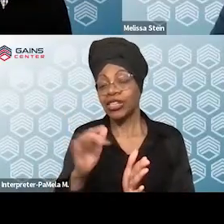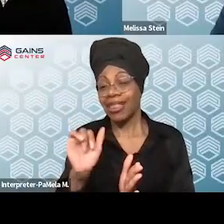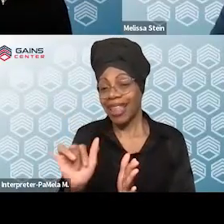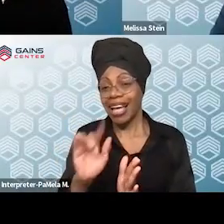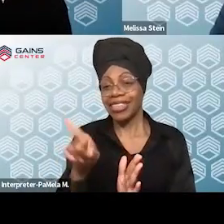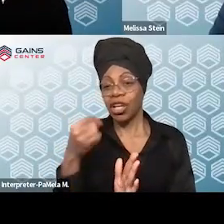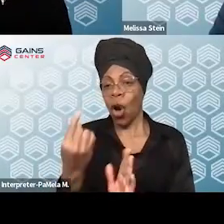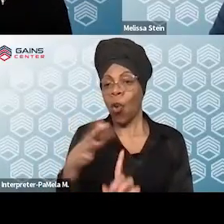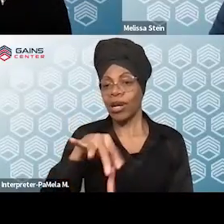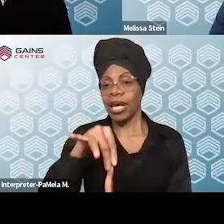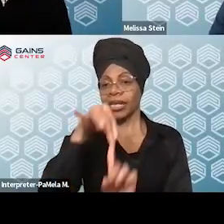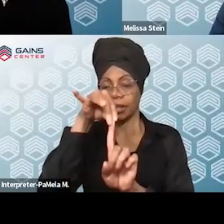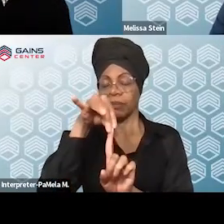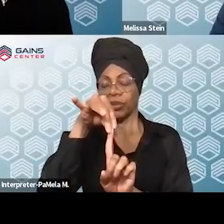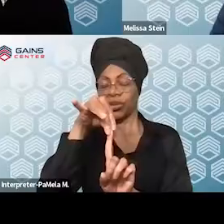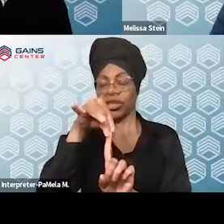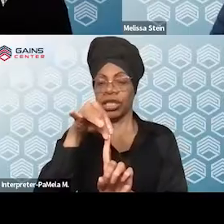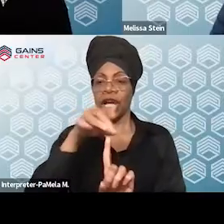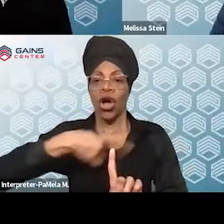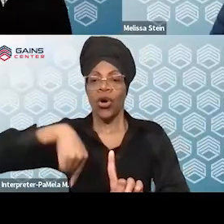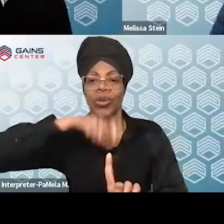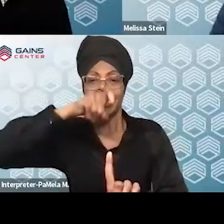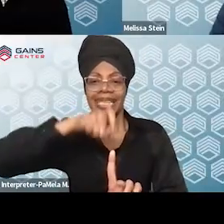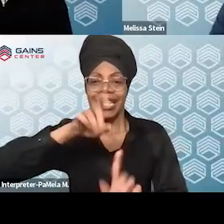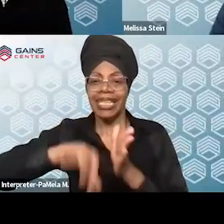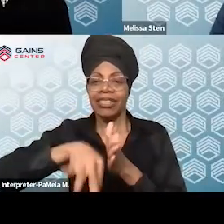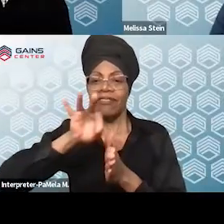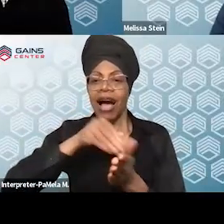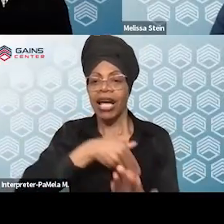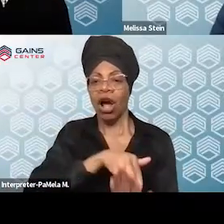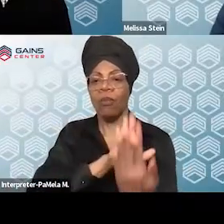So, we've got to find ways in which, for individuals,